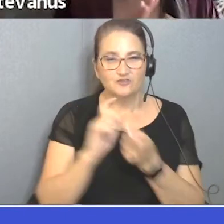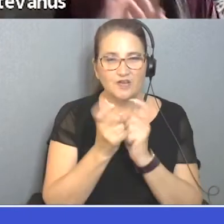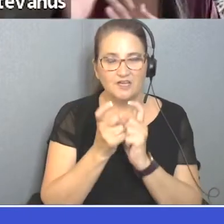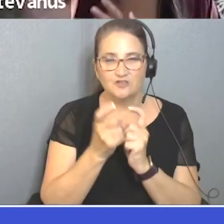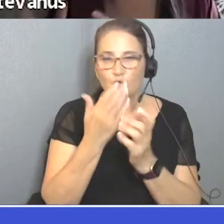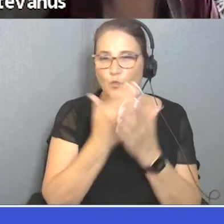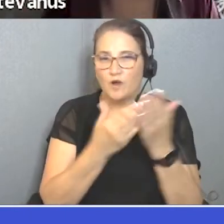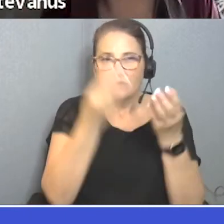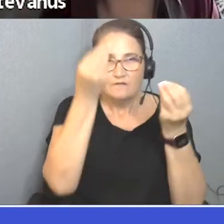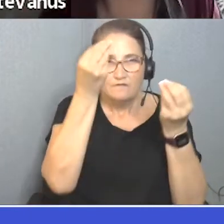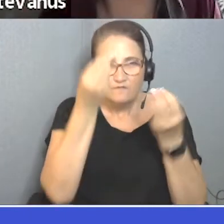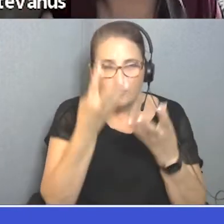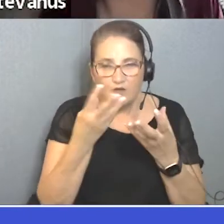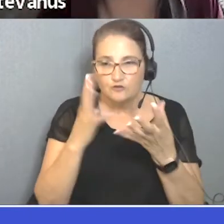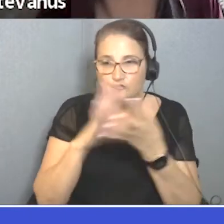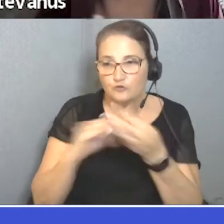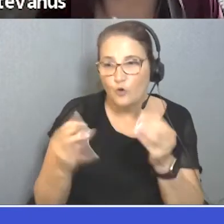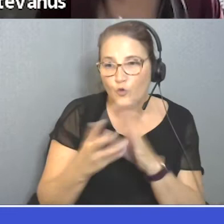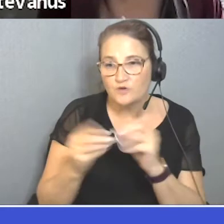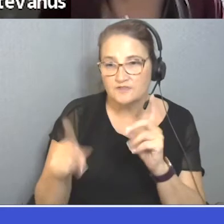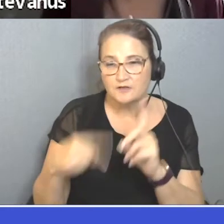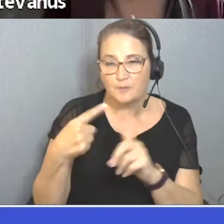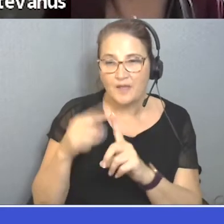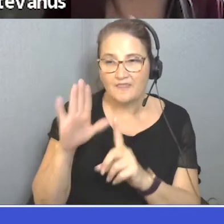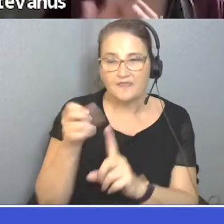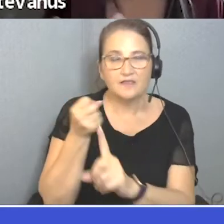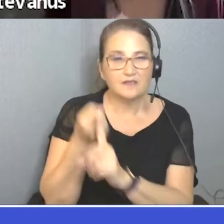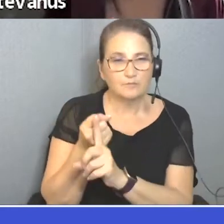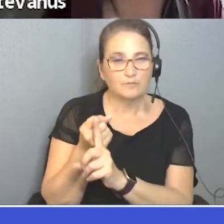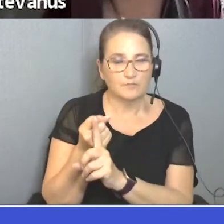What information or stories are being told about climate